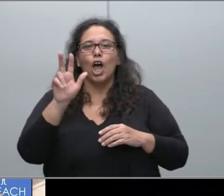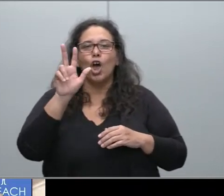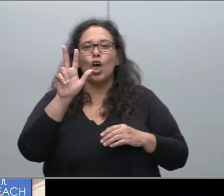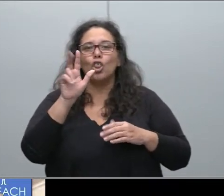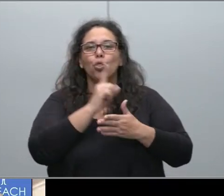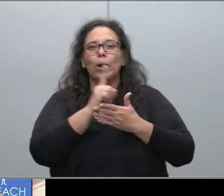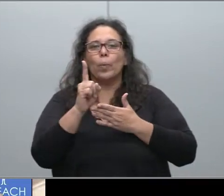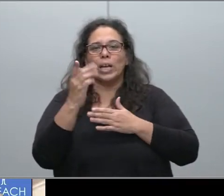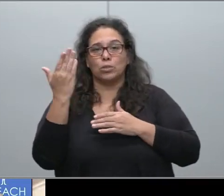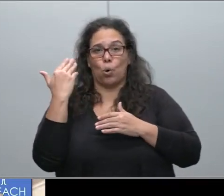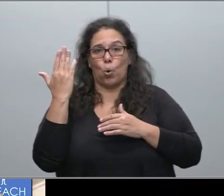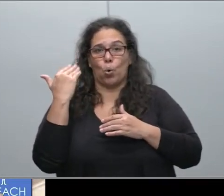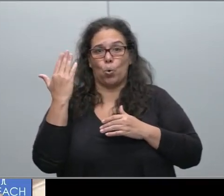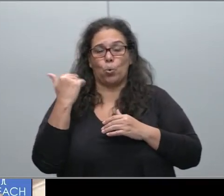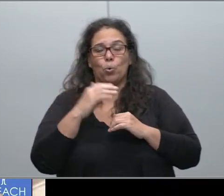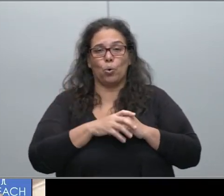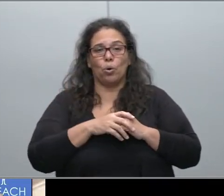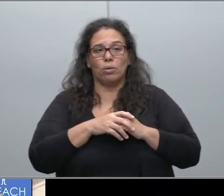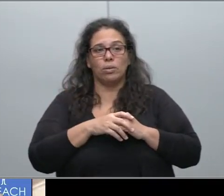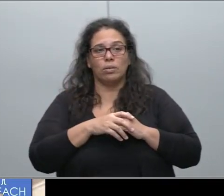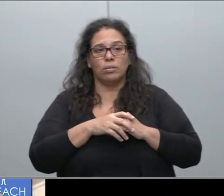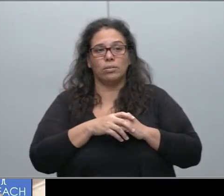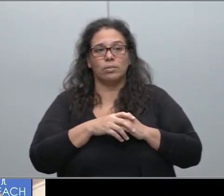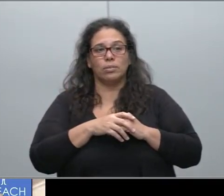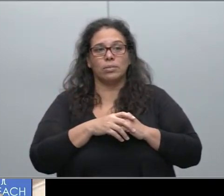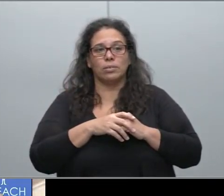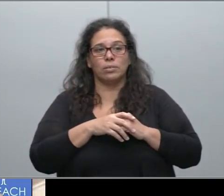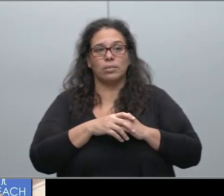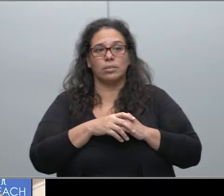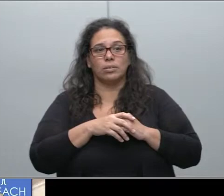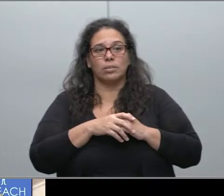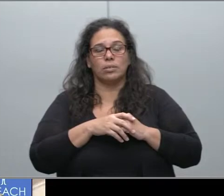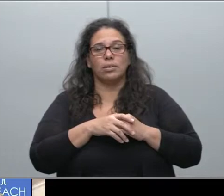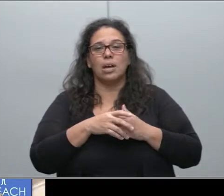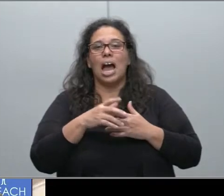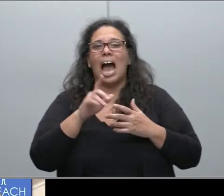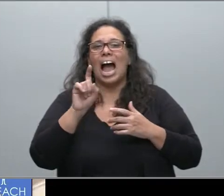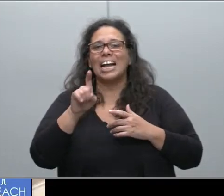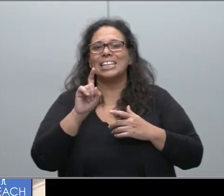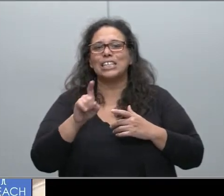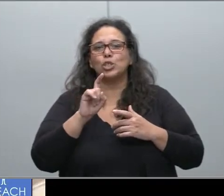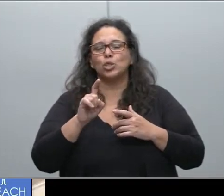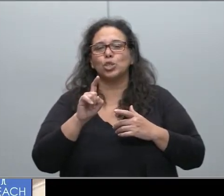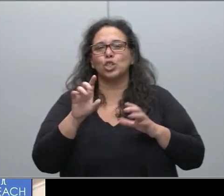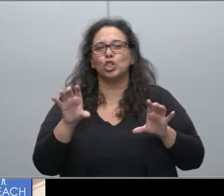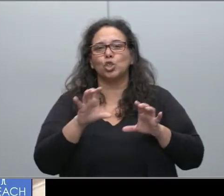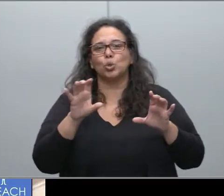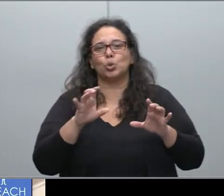I'm right there . - Right along with you. Right along with you. There's also, and just so people know,